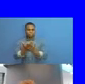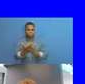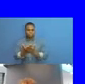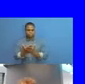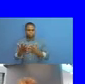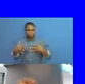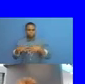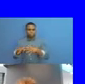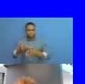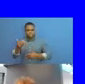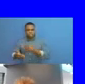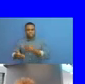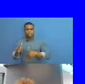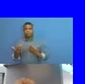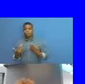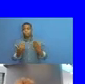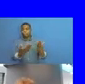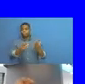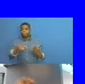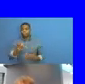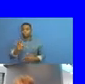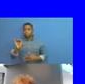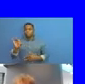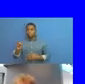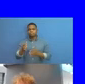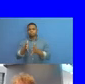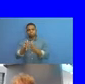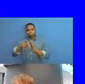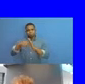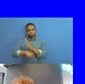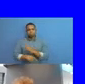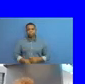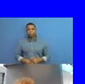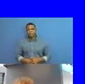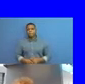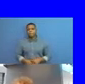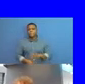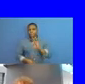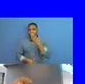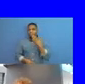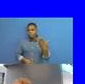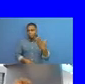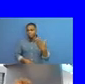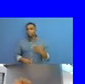and to explain to you what it is and what it is about. Indeed it is a PDF Canvas canvas that you will be able